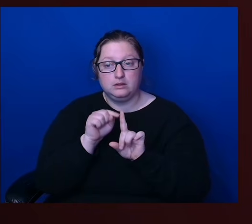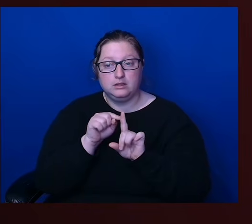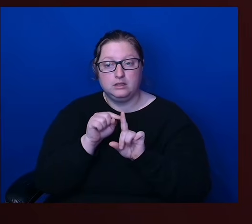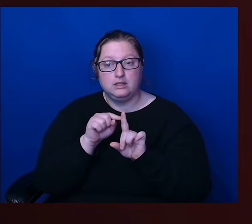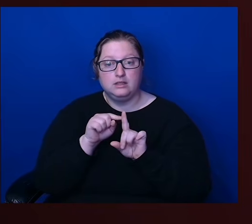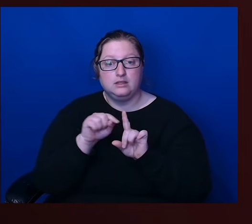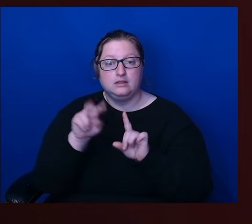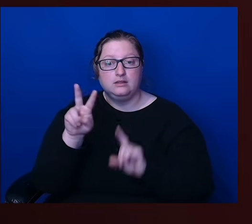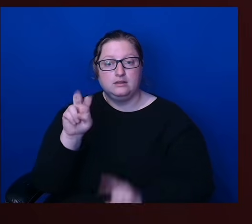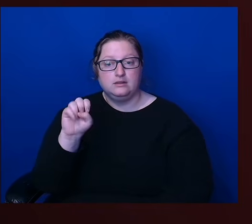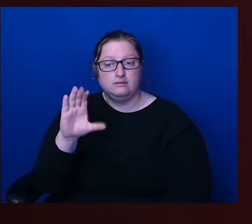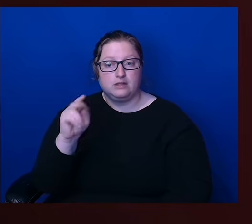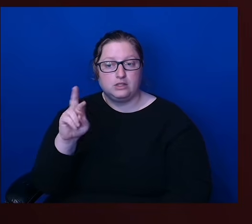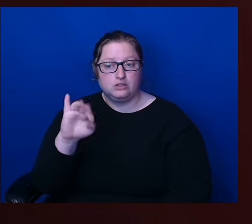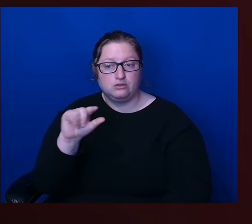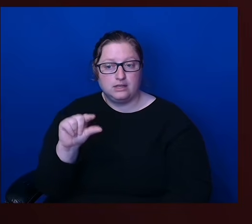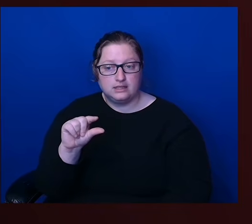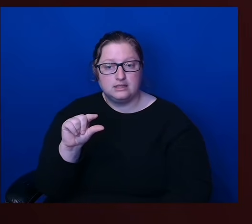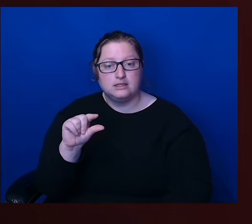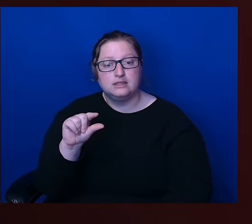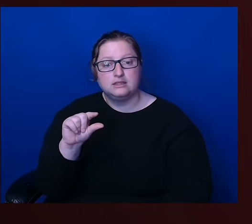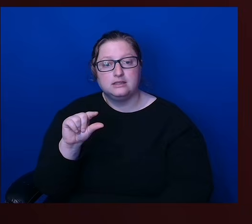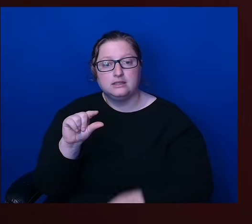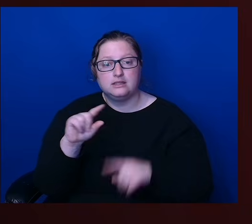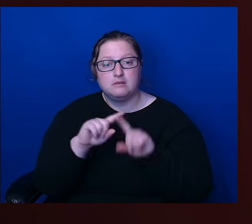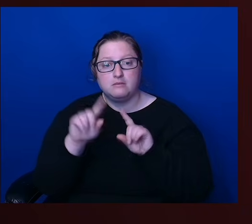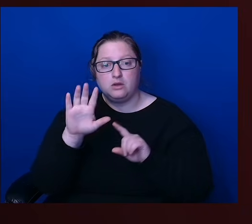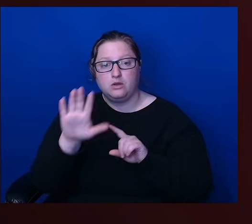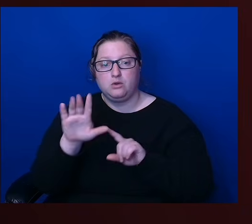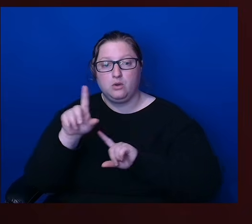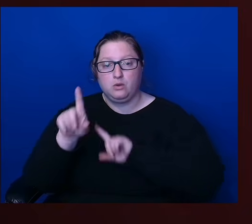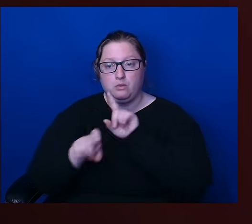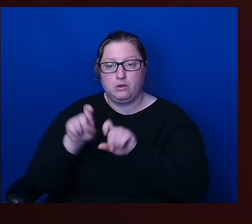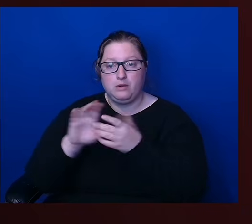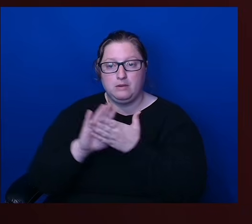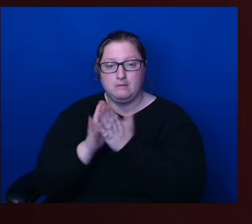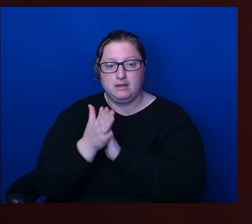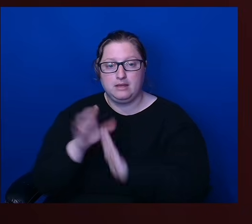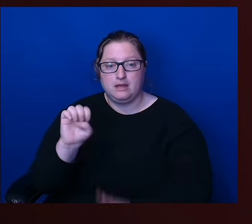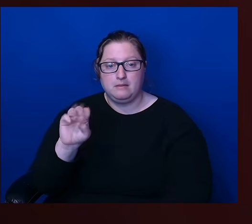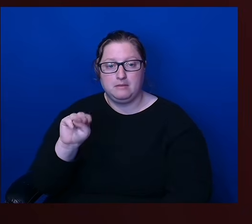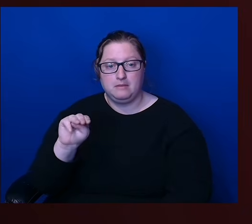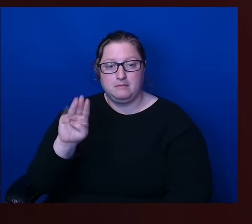or actually turning your query into embeddings, sending those to the vector database,